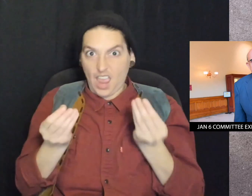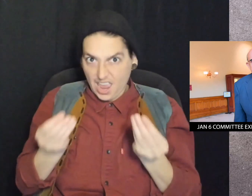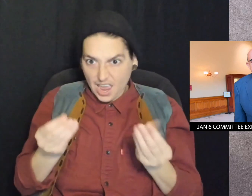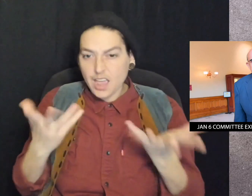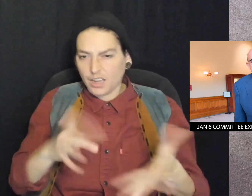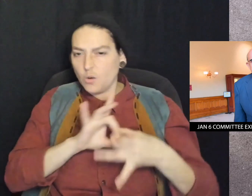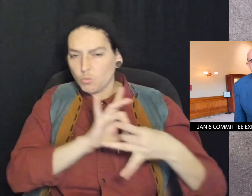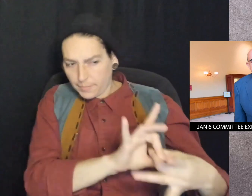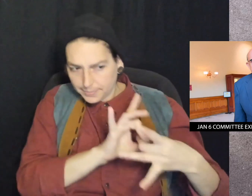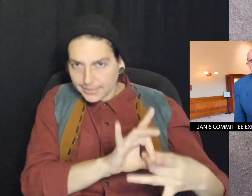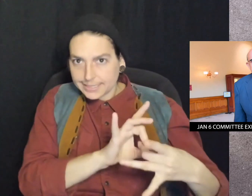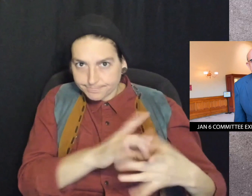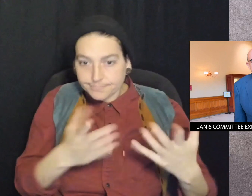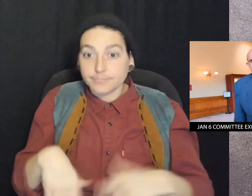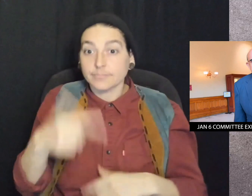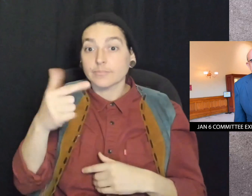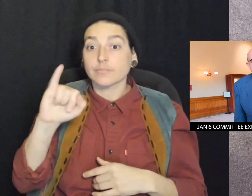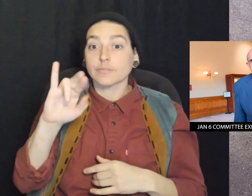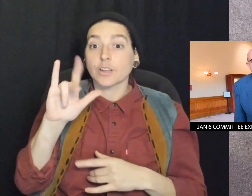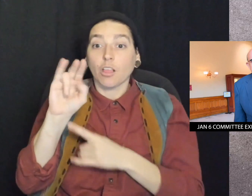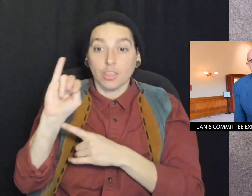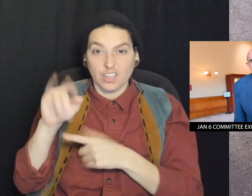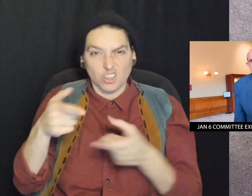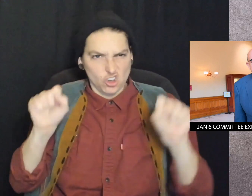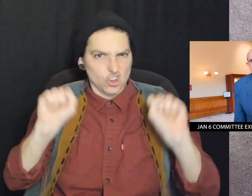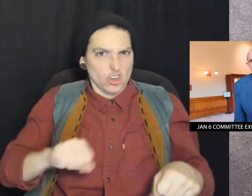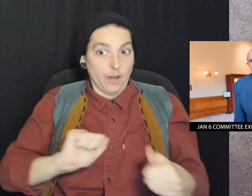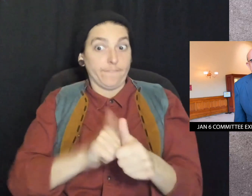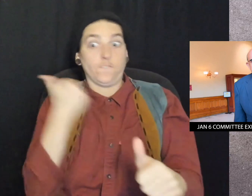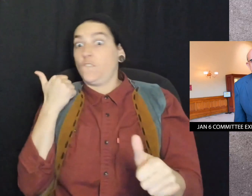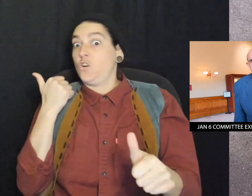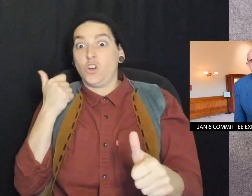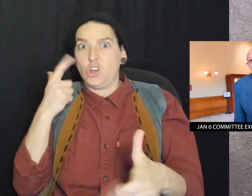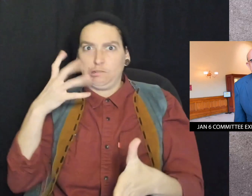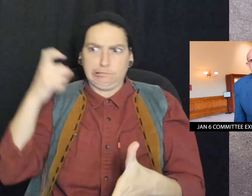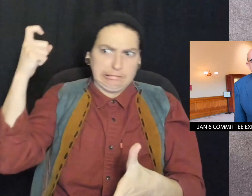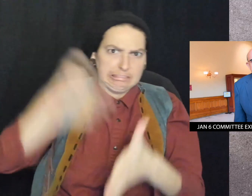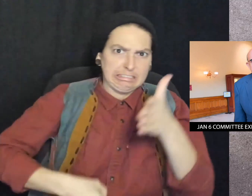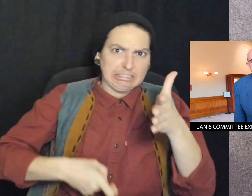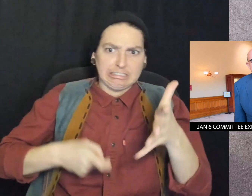but now he is reportedly expressing a willingness to openly engage with the committee